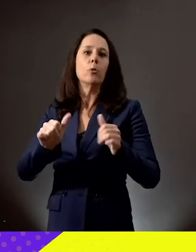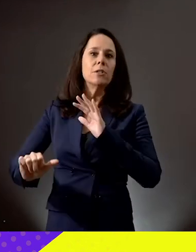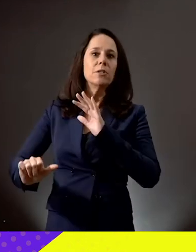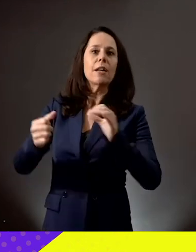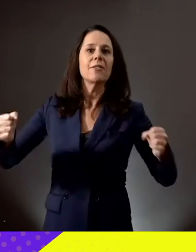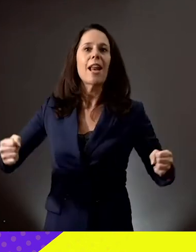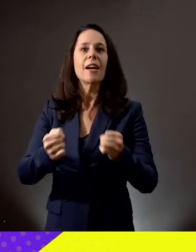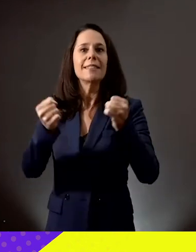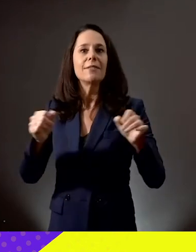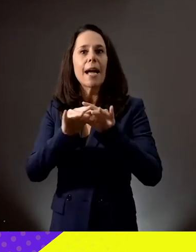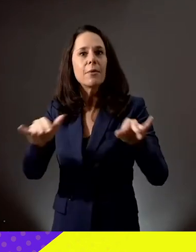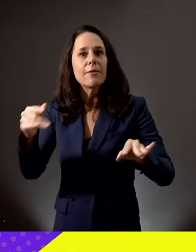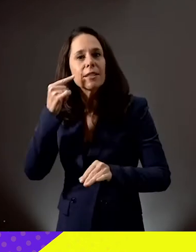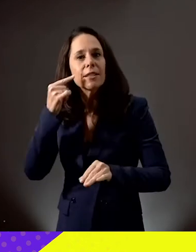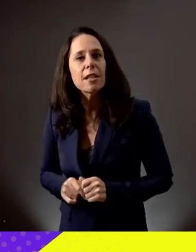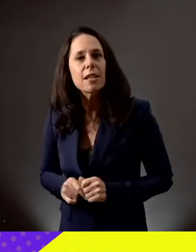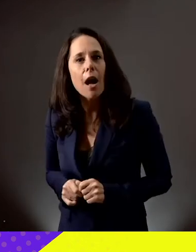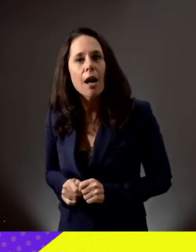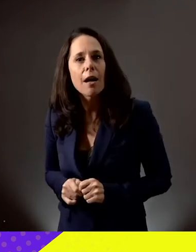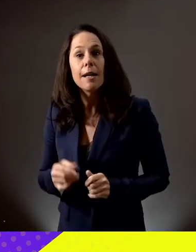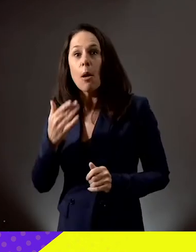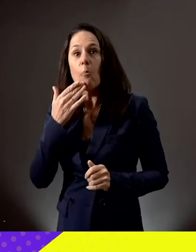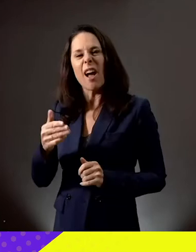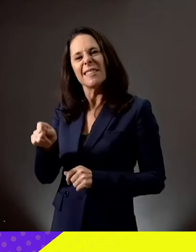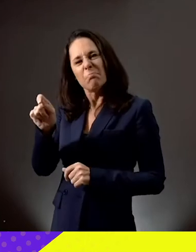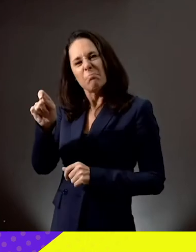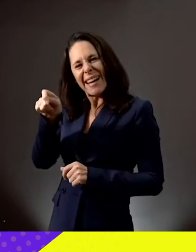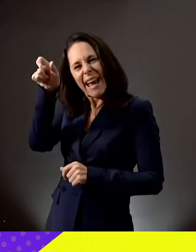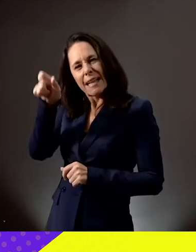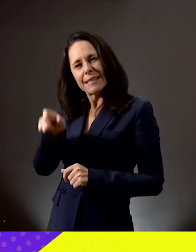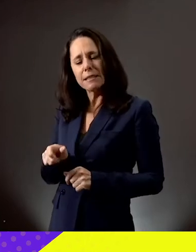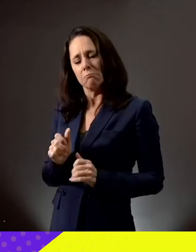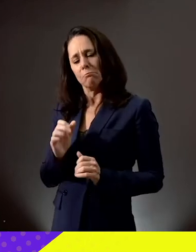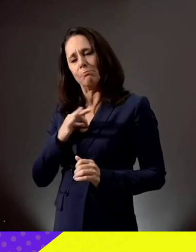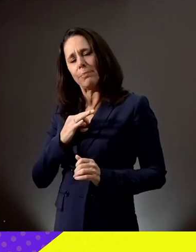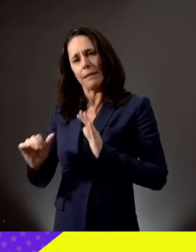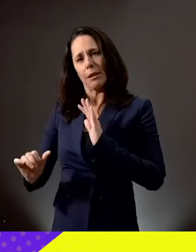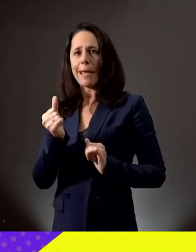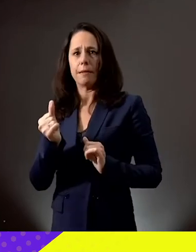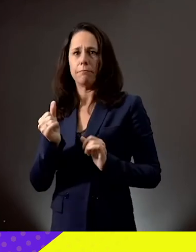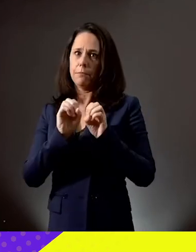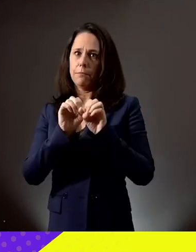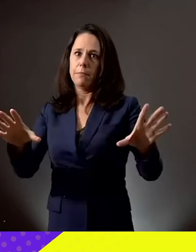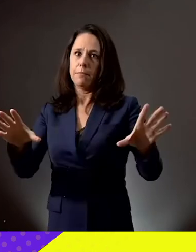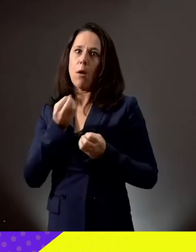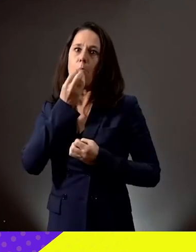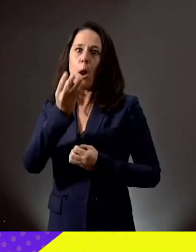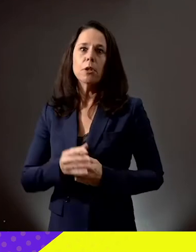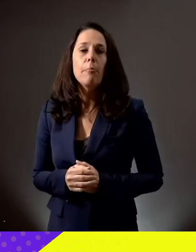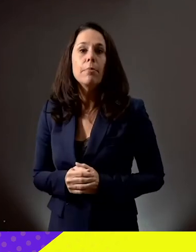Thanks to Mariette for this nice kick-off with a clear message. Welcome today to the studio...